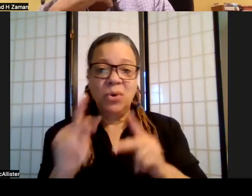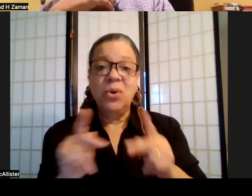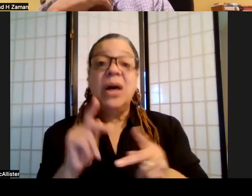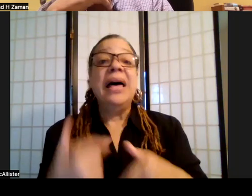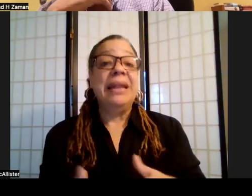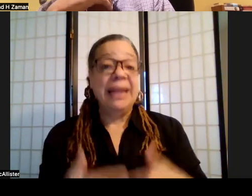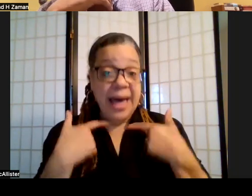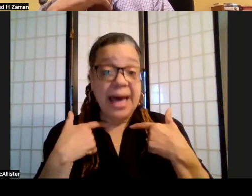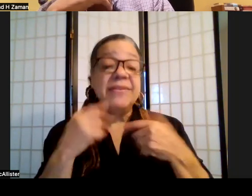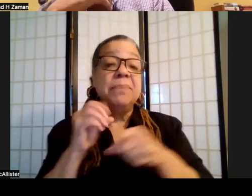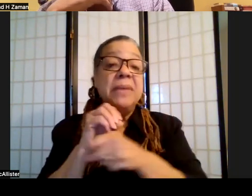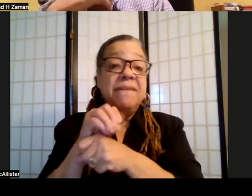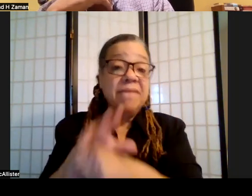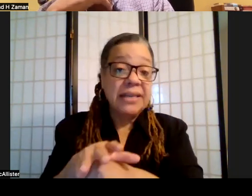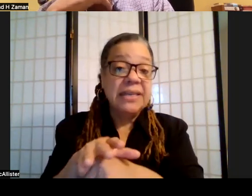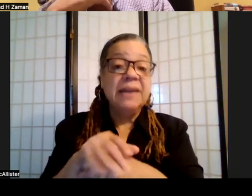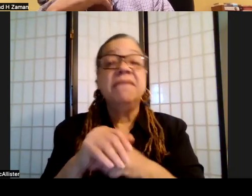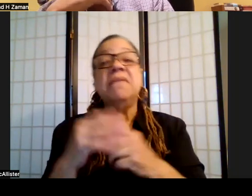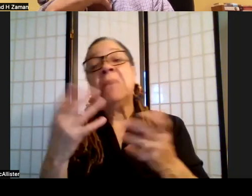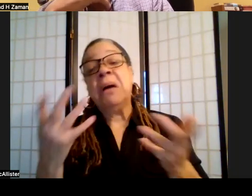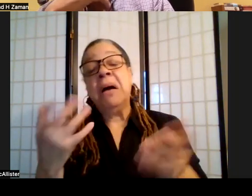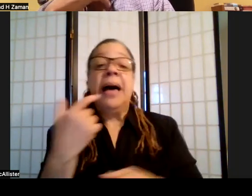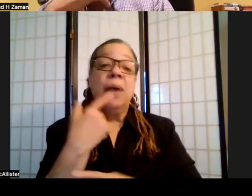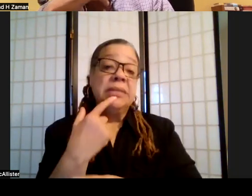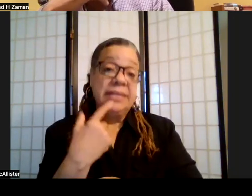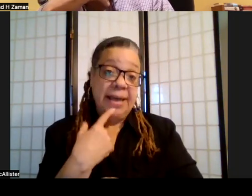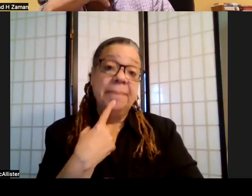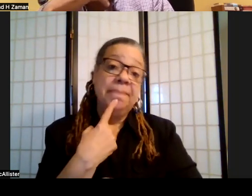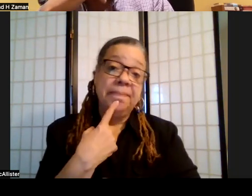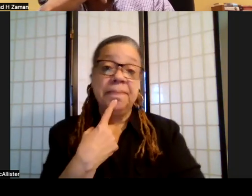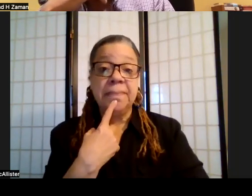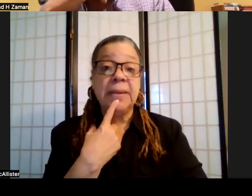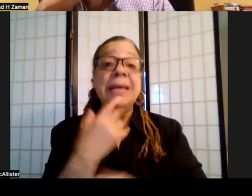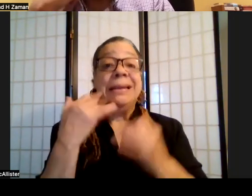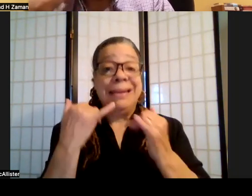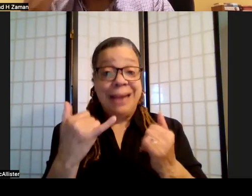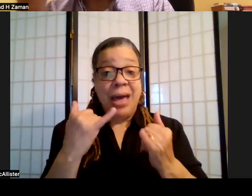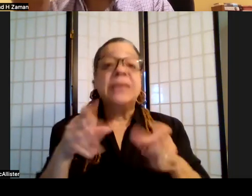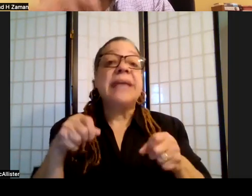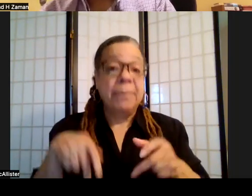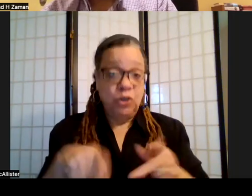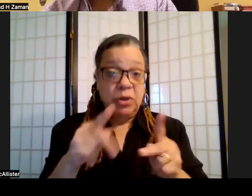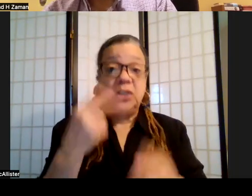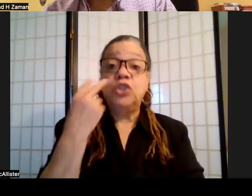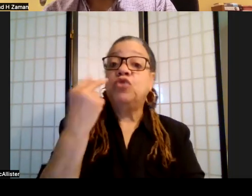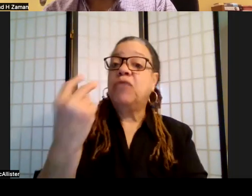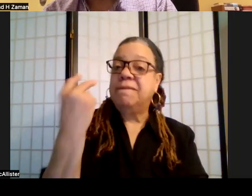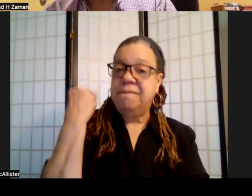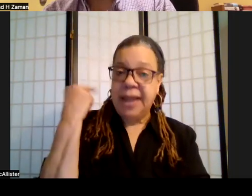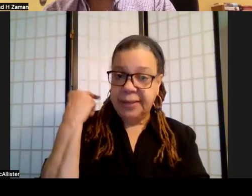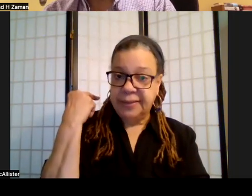I would say uh there is an opportunity to reflect. And. and that's that's good!